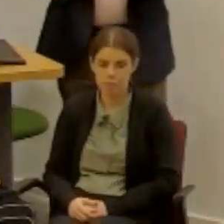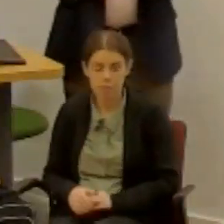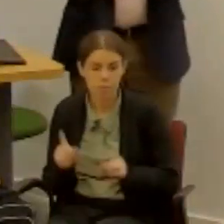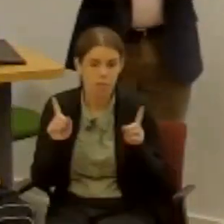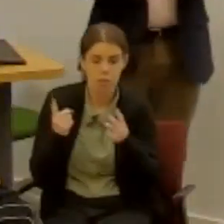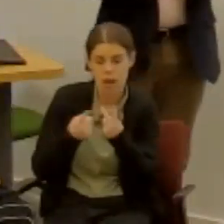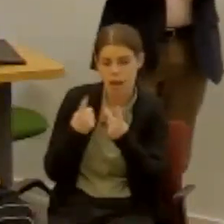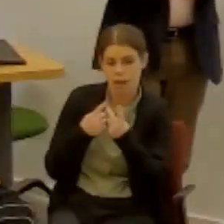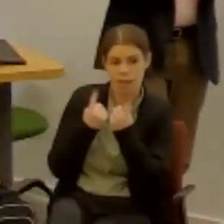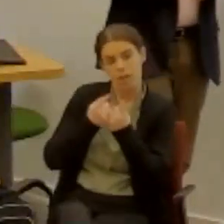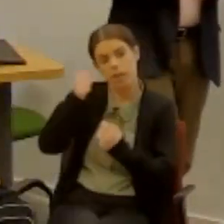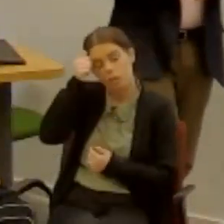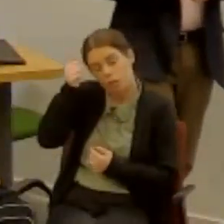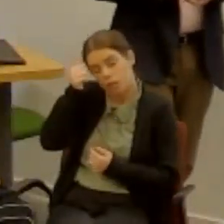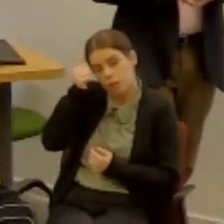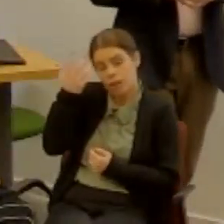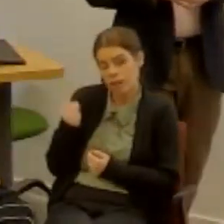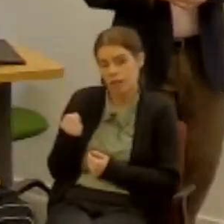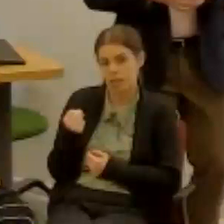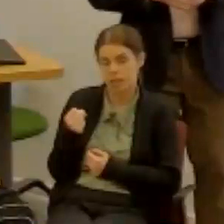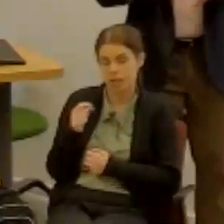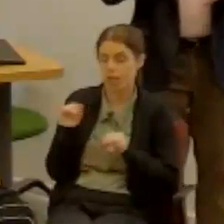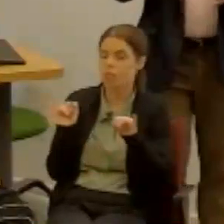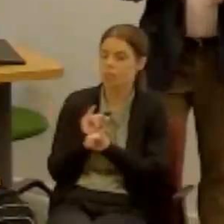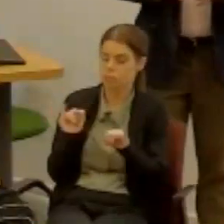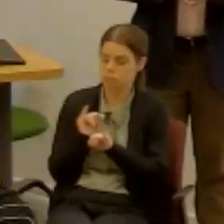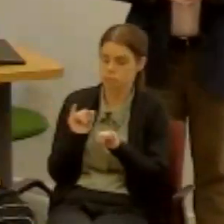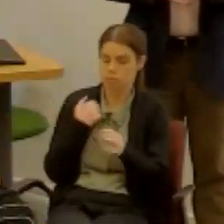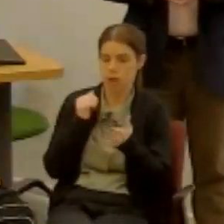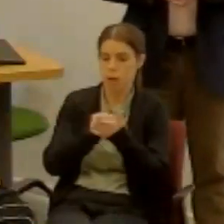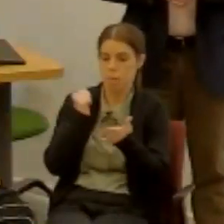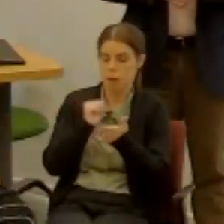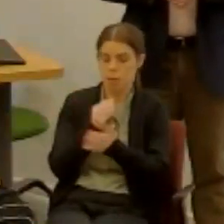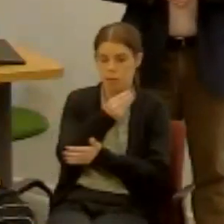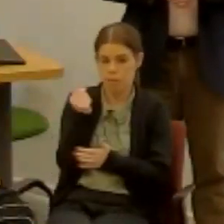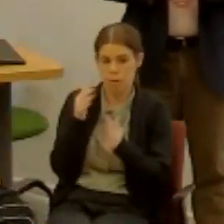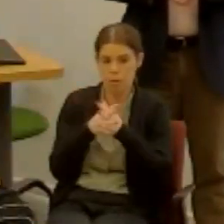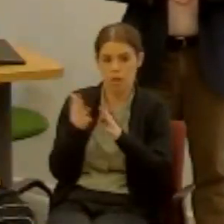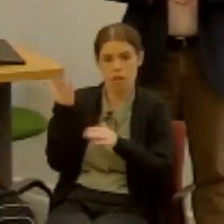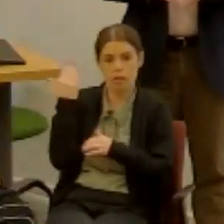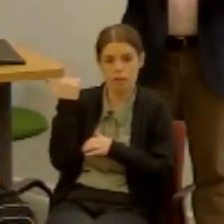Well, this, again, is a series that we published already published just a couple of weeks ago.